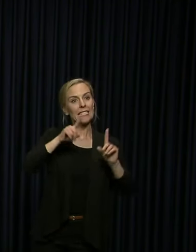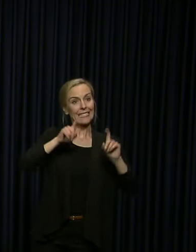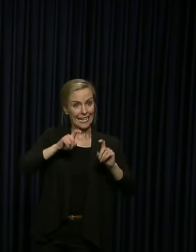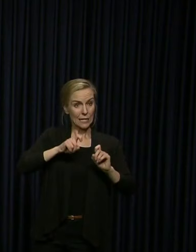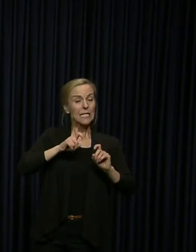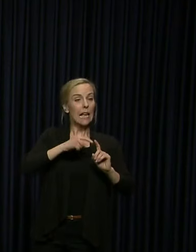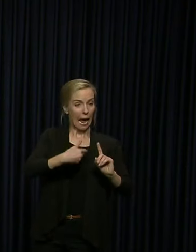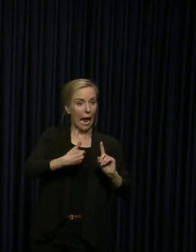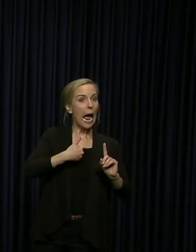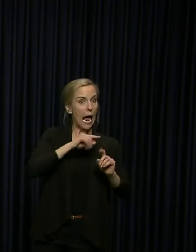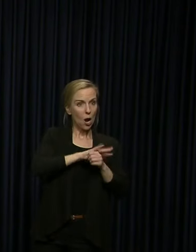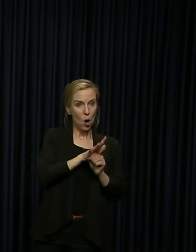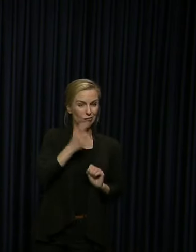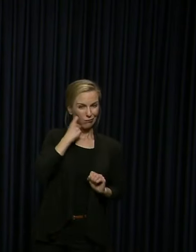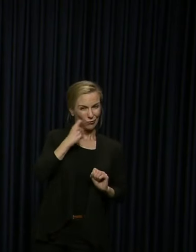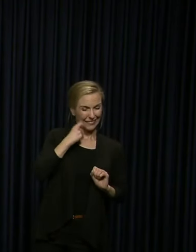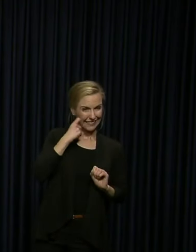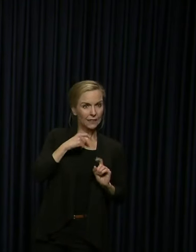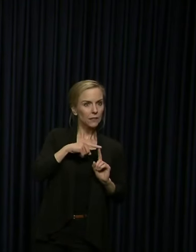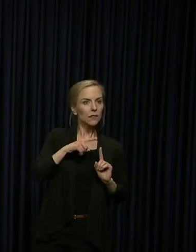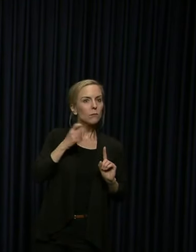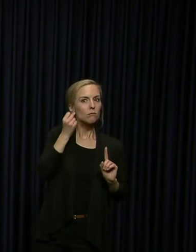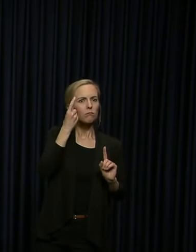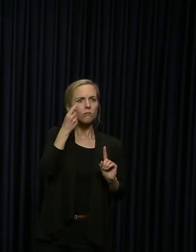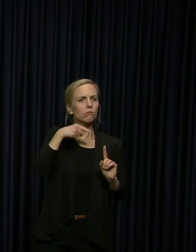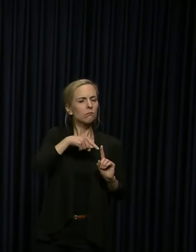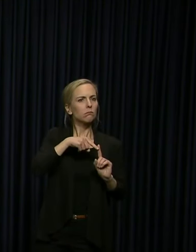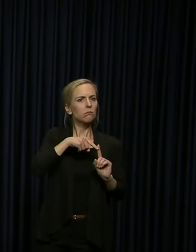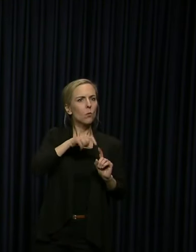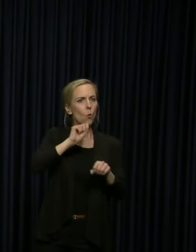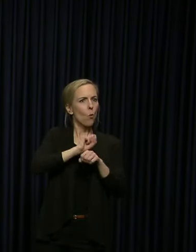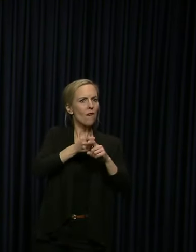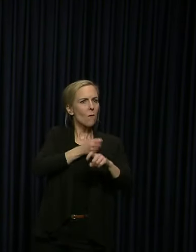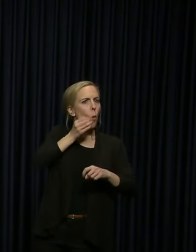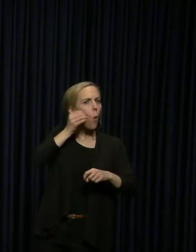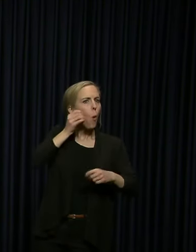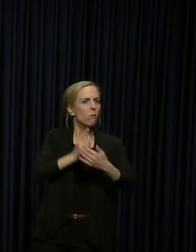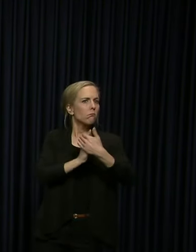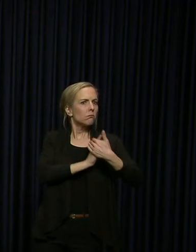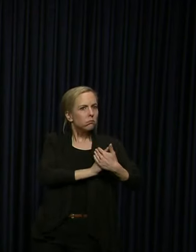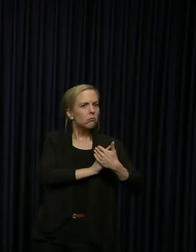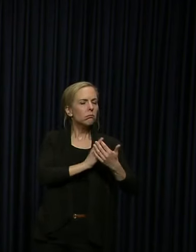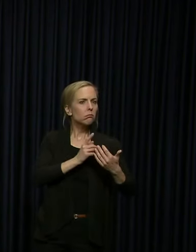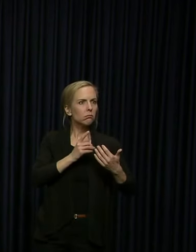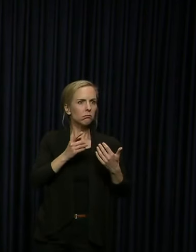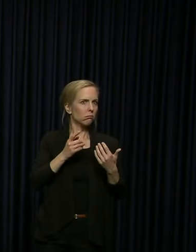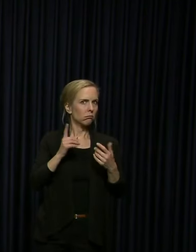SHOULDN'T BE HANDING OFF TRAYS OR BOXES TO EACH OTHER BEEP SHOULD BE INDIVIDUALLY TAKING